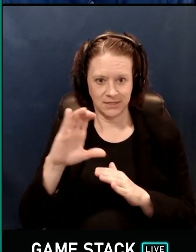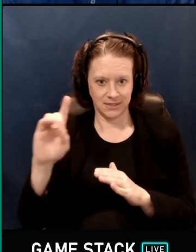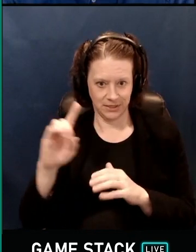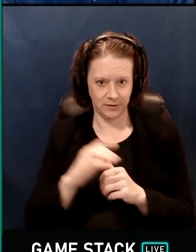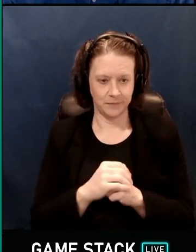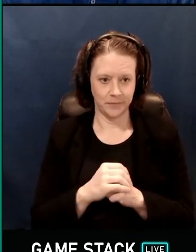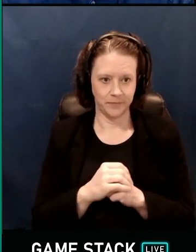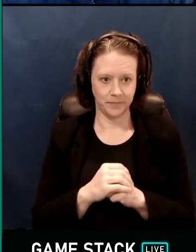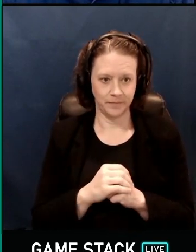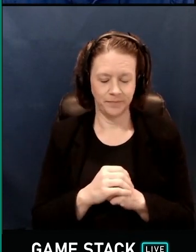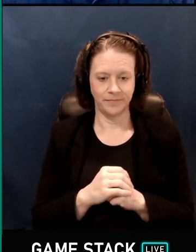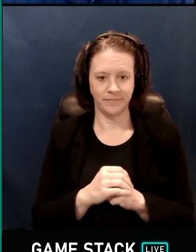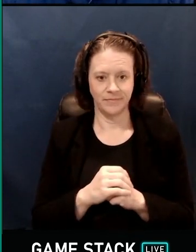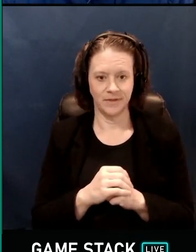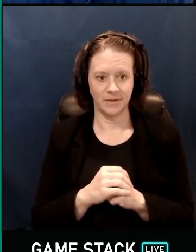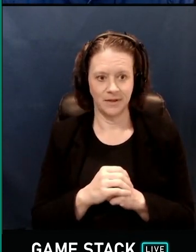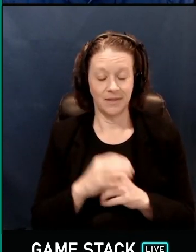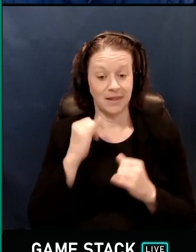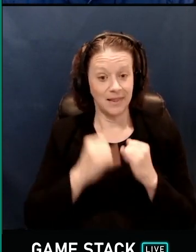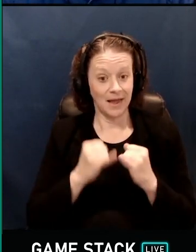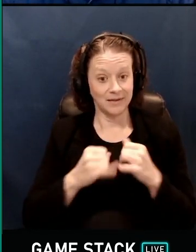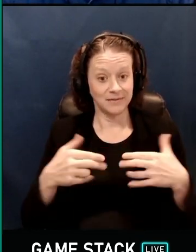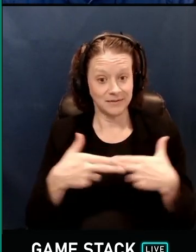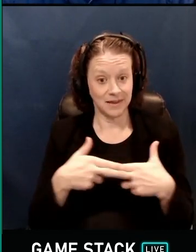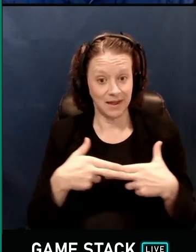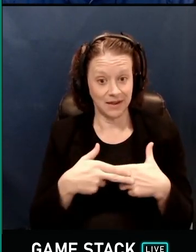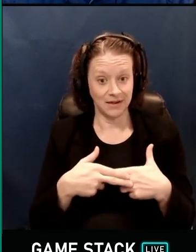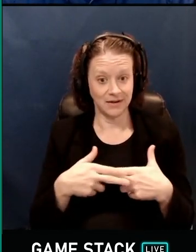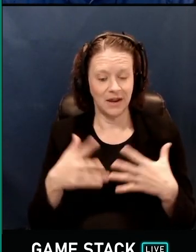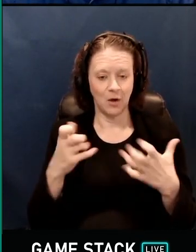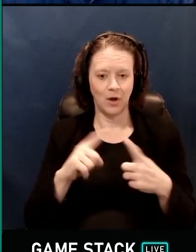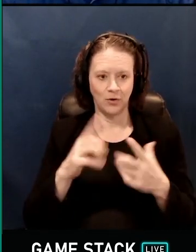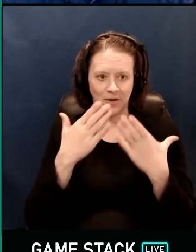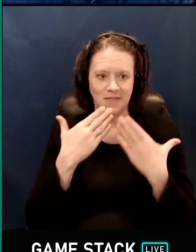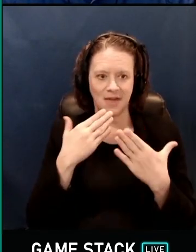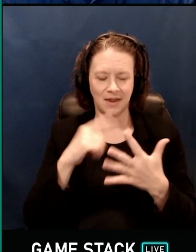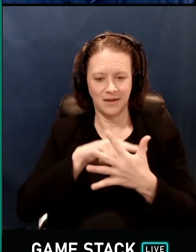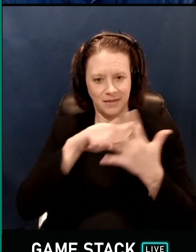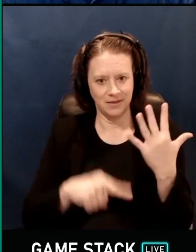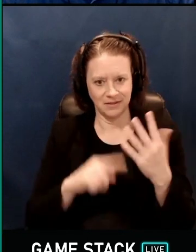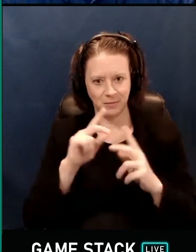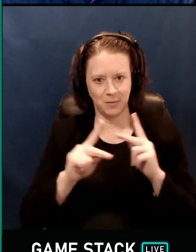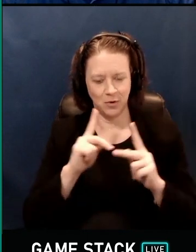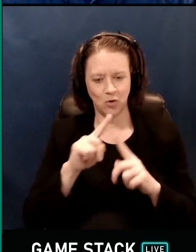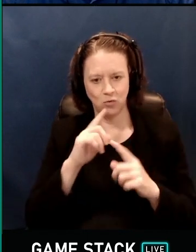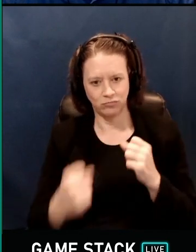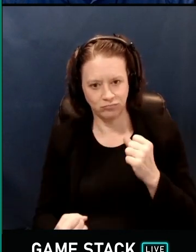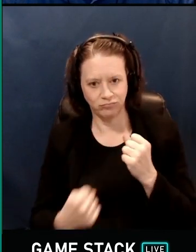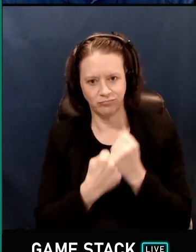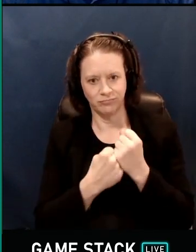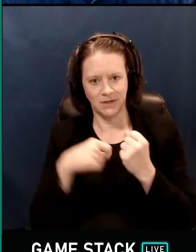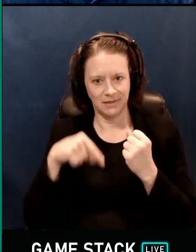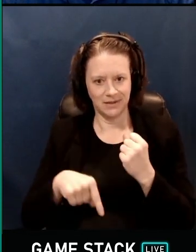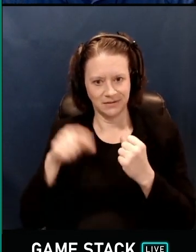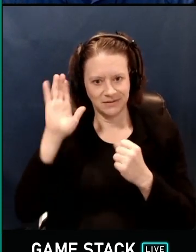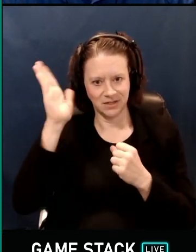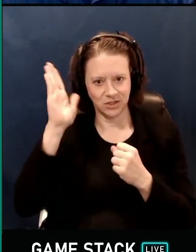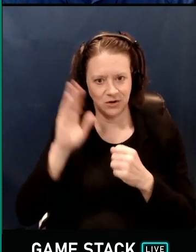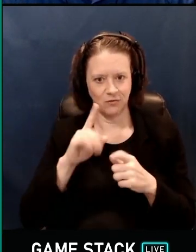In the last slide, I would thank the people who kindly supported this session from Unity Technologies